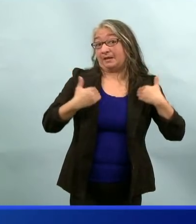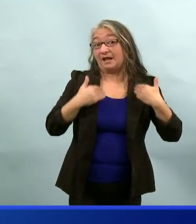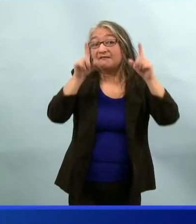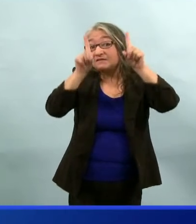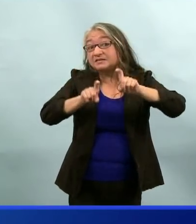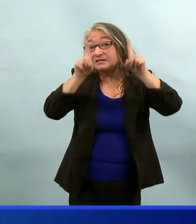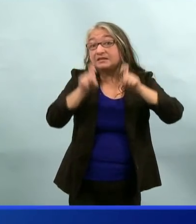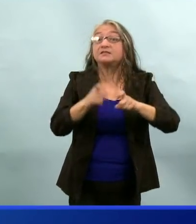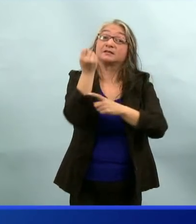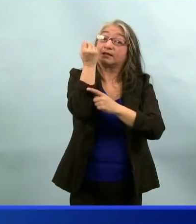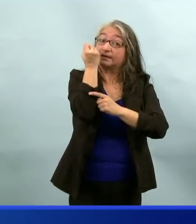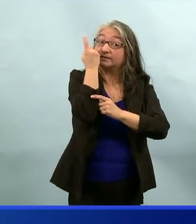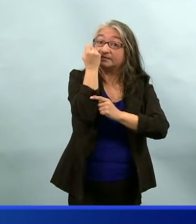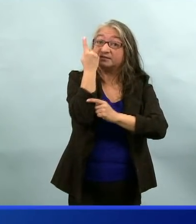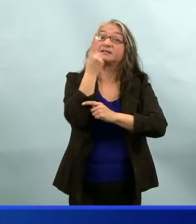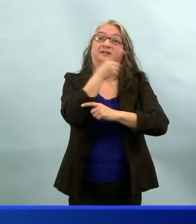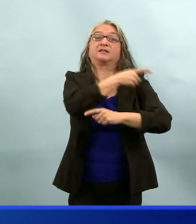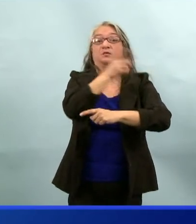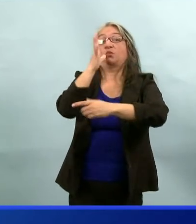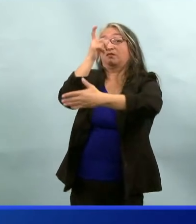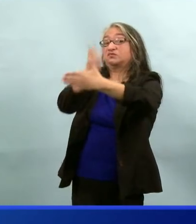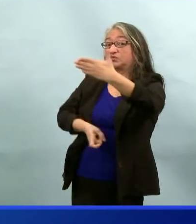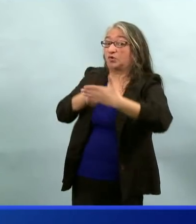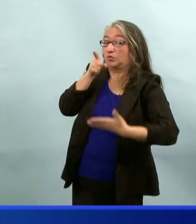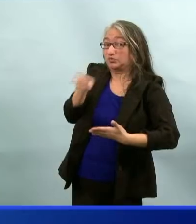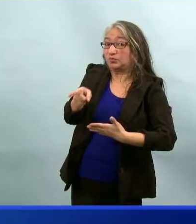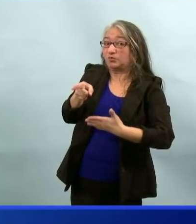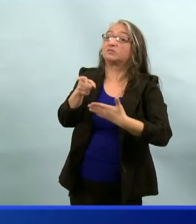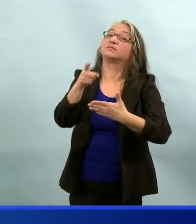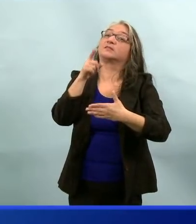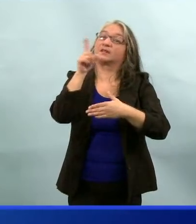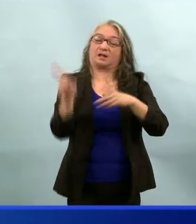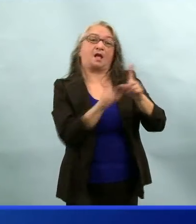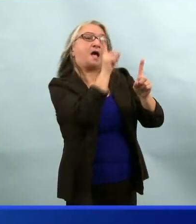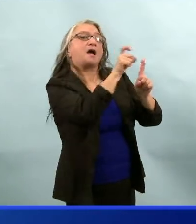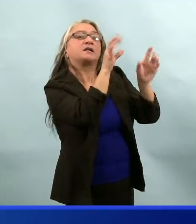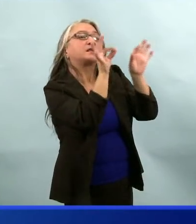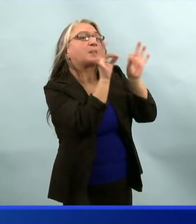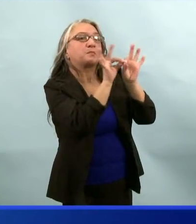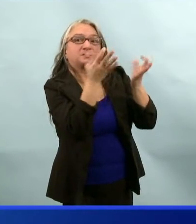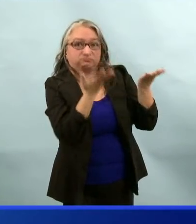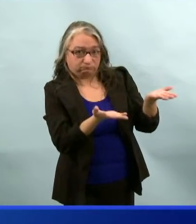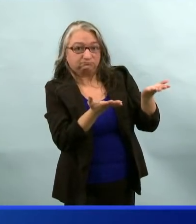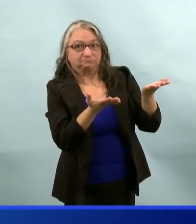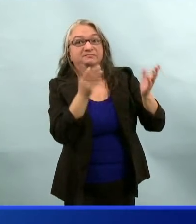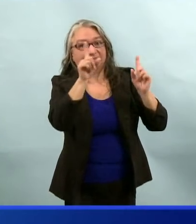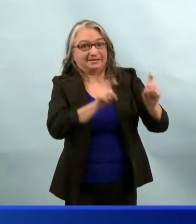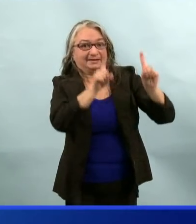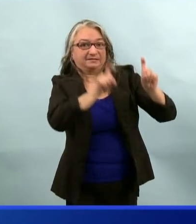so people are encouraged to ask about the cost for clarification approved rapid coven 19 tests